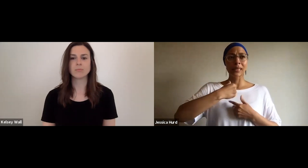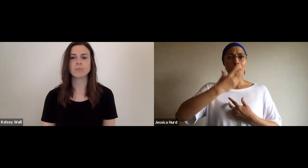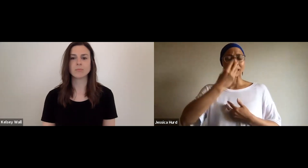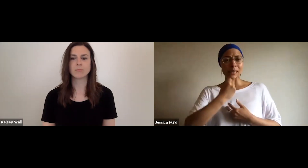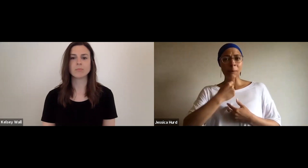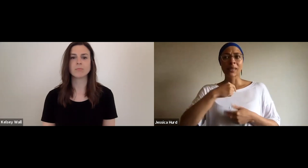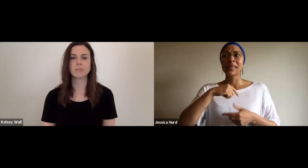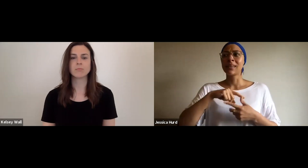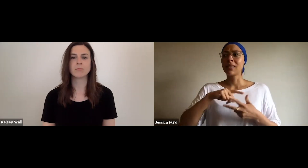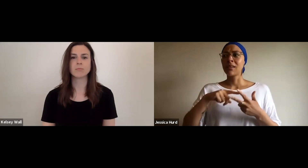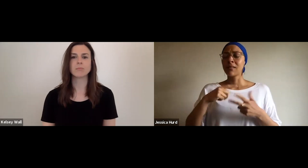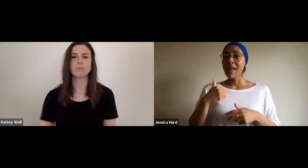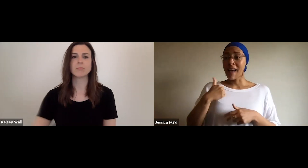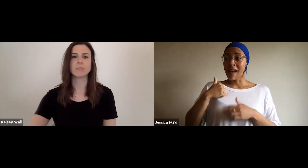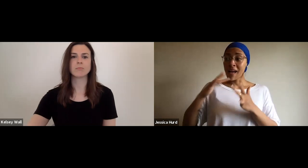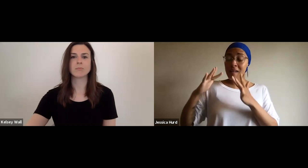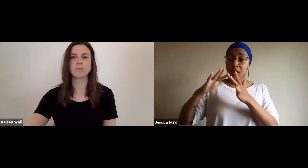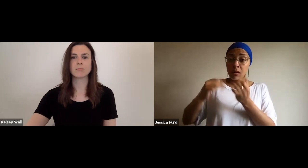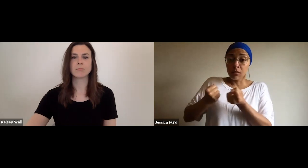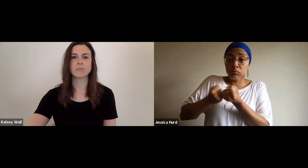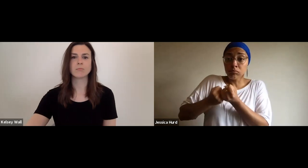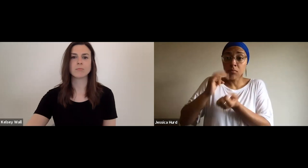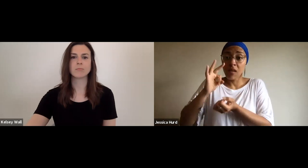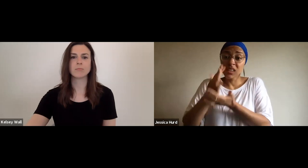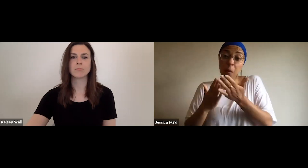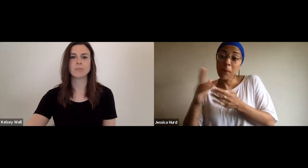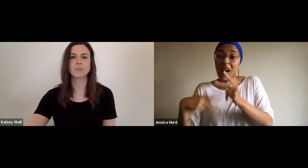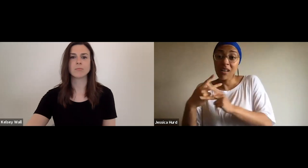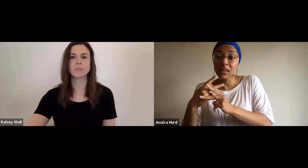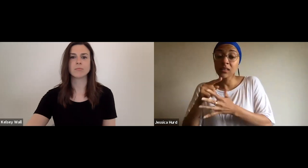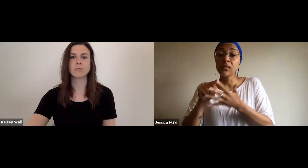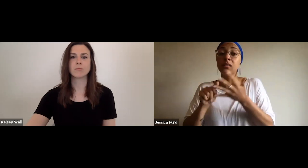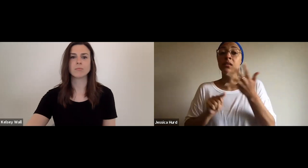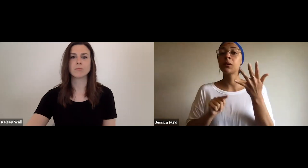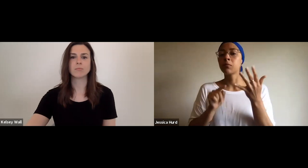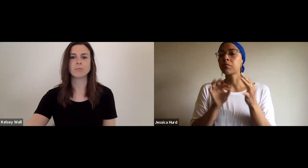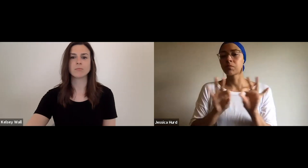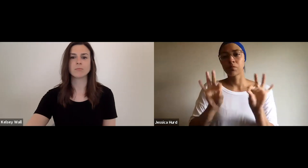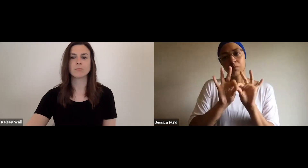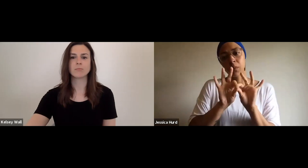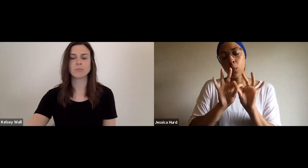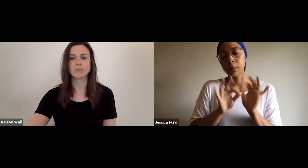and how well you work on it. So, sleeping is very important. Having that social support and connection with people,